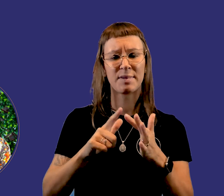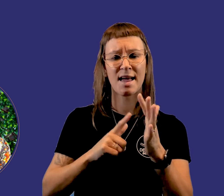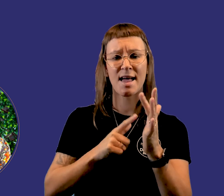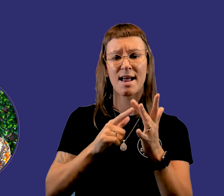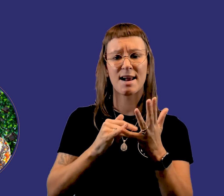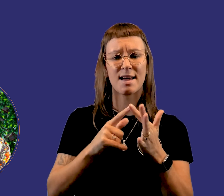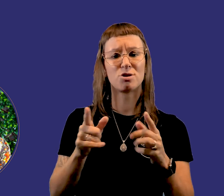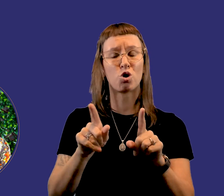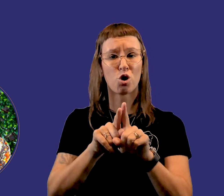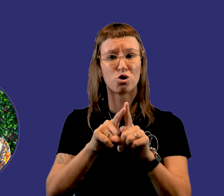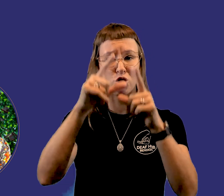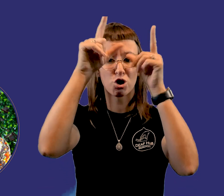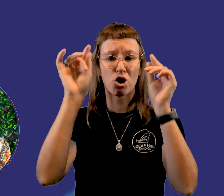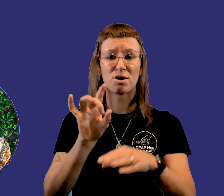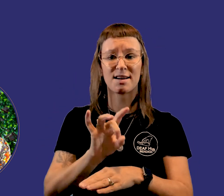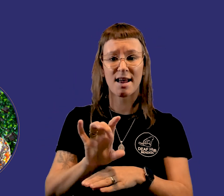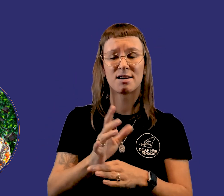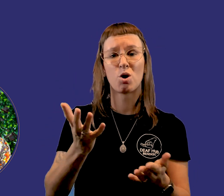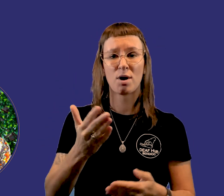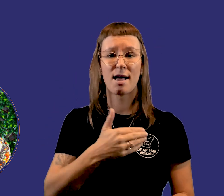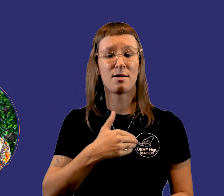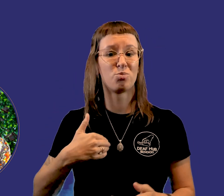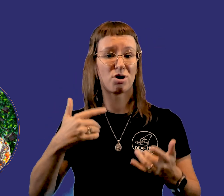Elise is also a nurse counselor at Breast Screen Victoria, Bendigo.